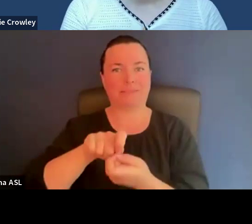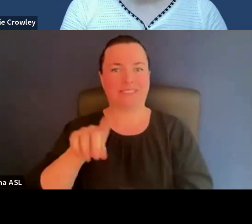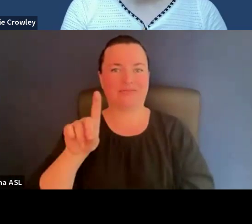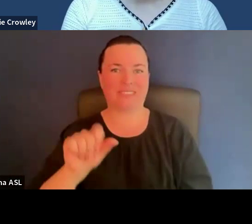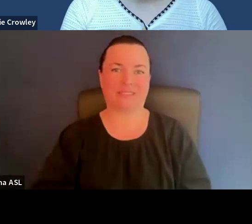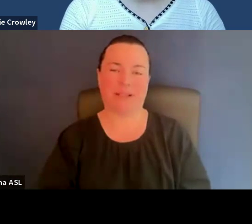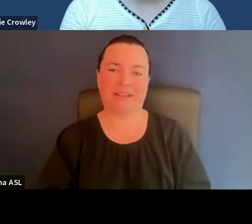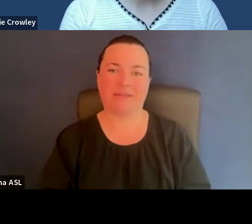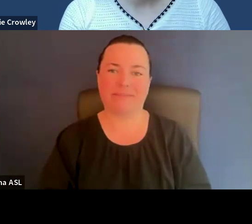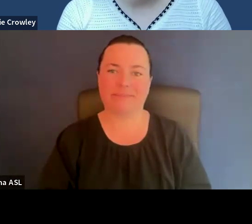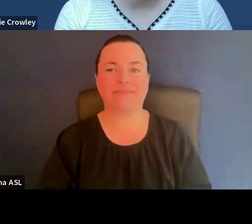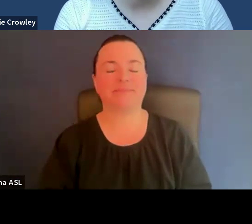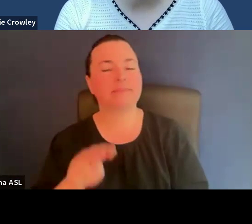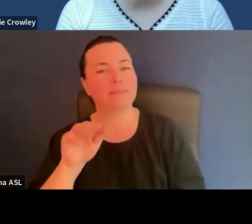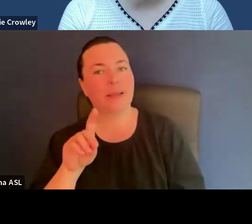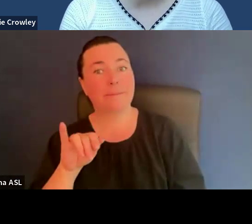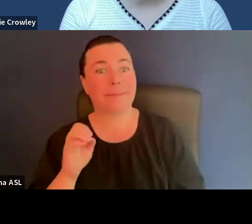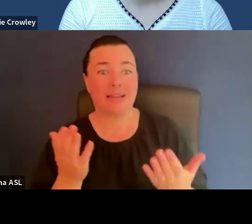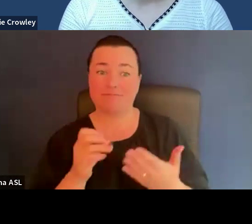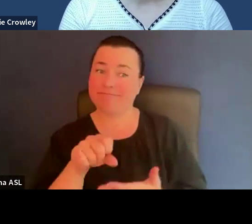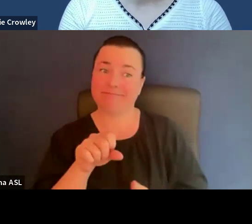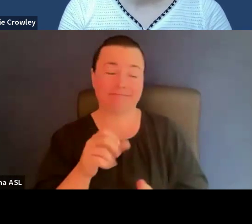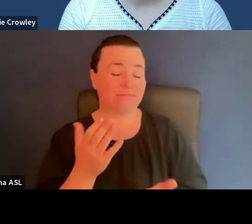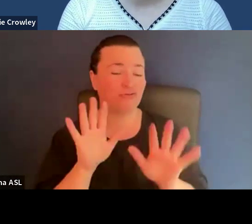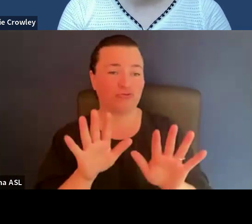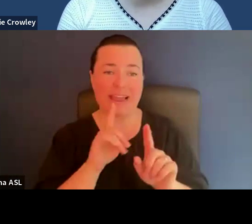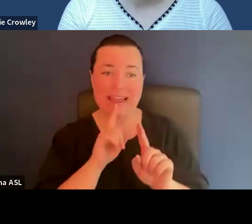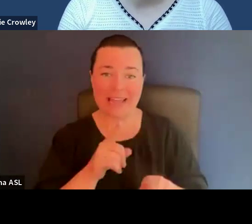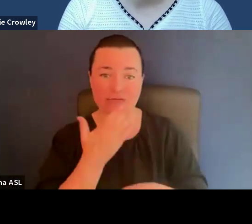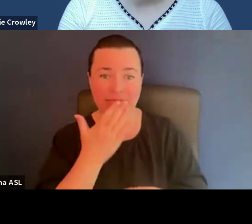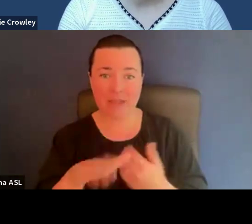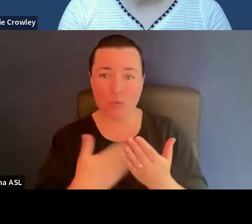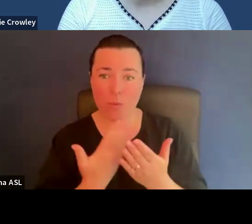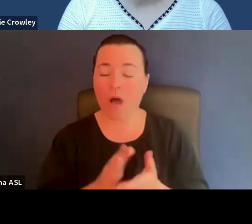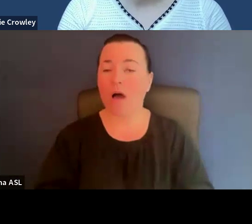This is Maddie, great answers. Thank you all. Our next question is,